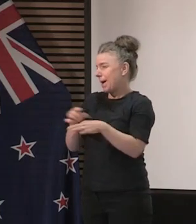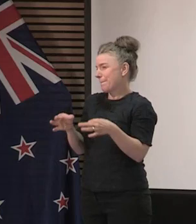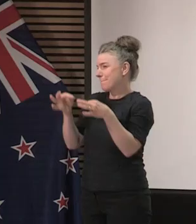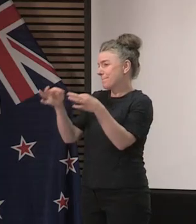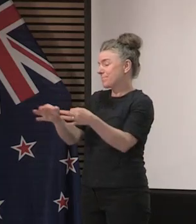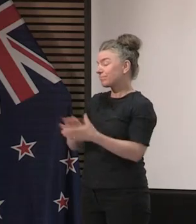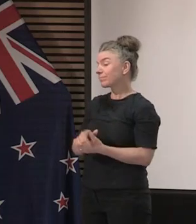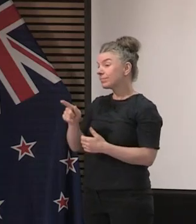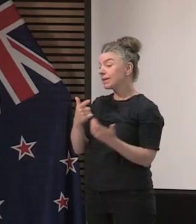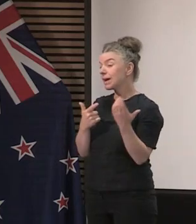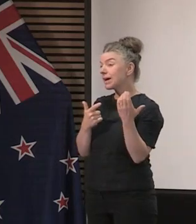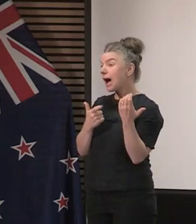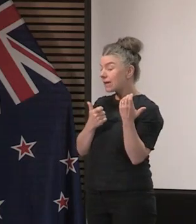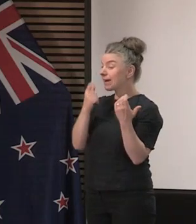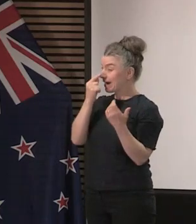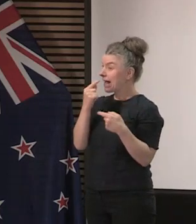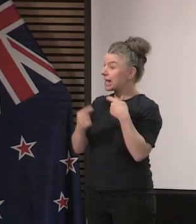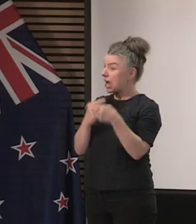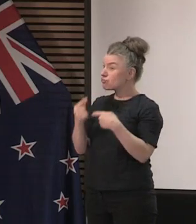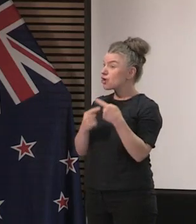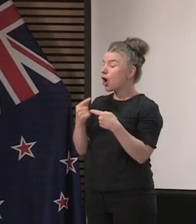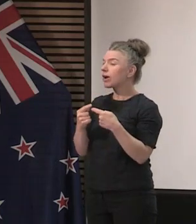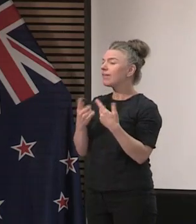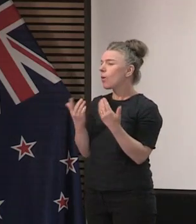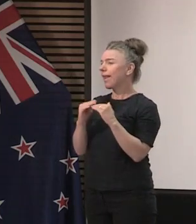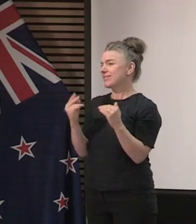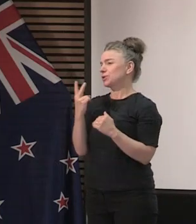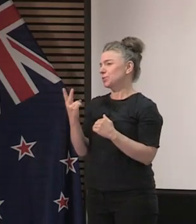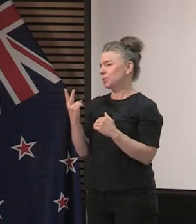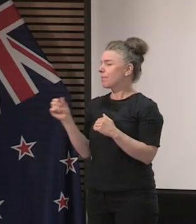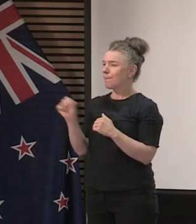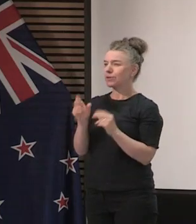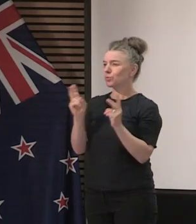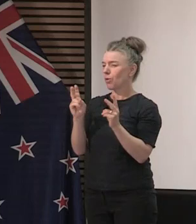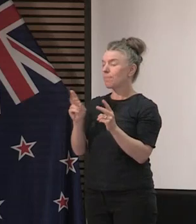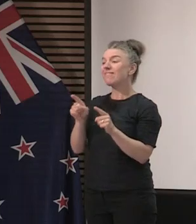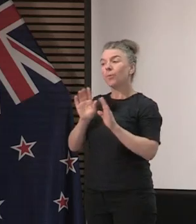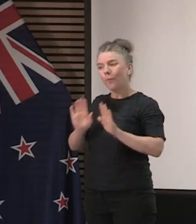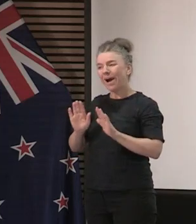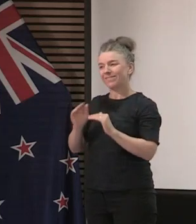on a slightly different time frame than otherwise. I also want to be clear that